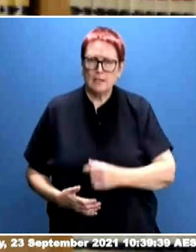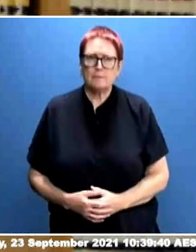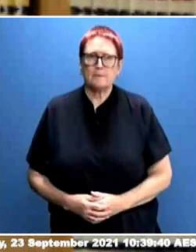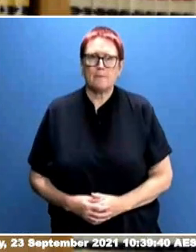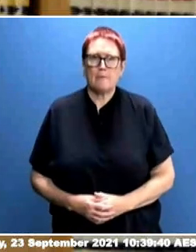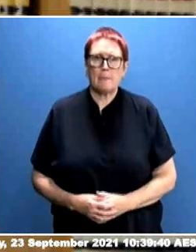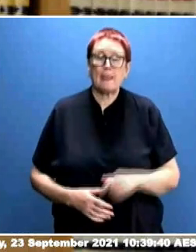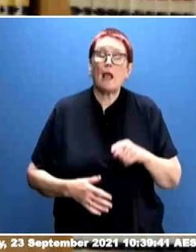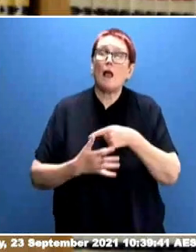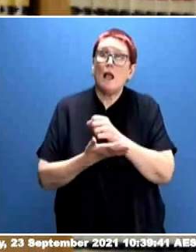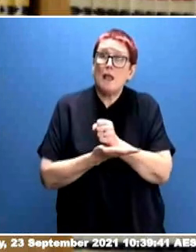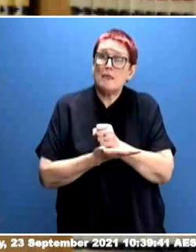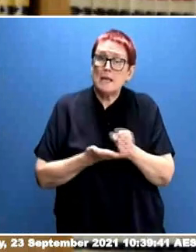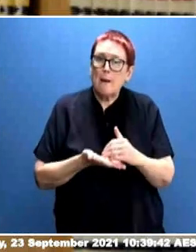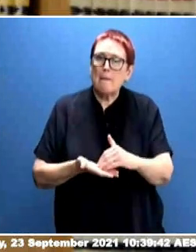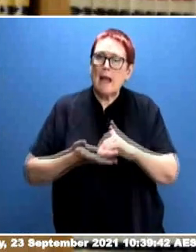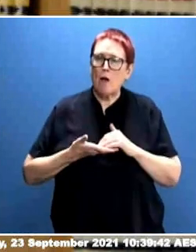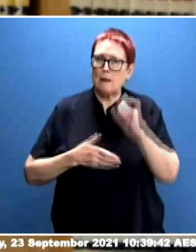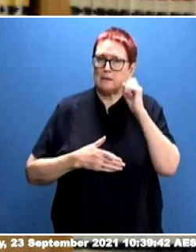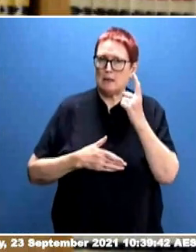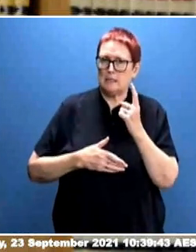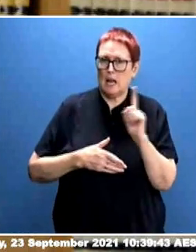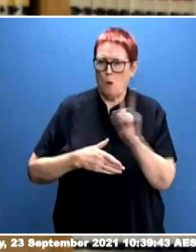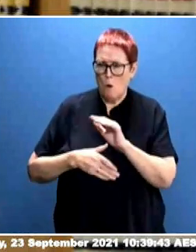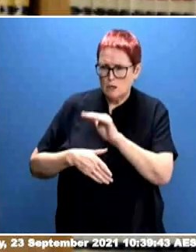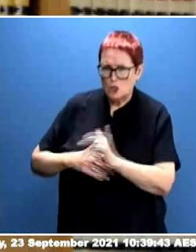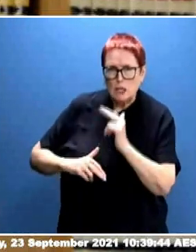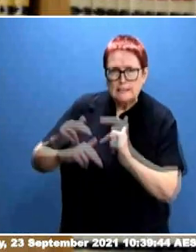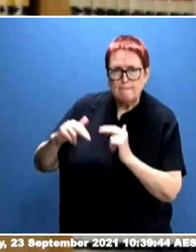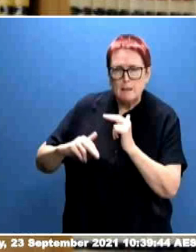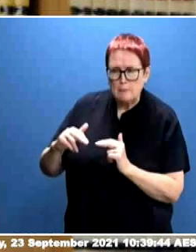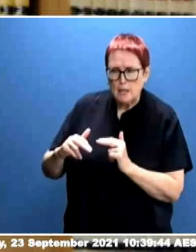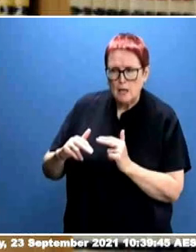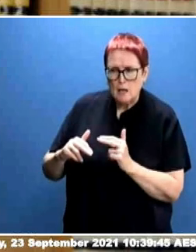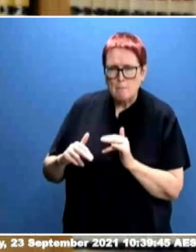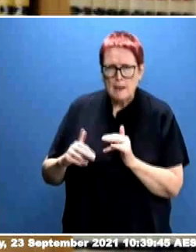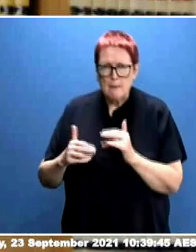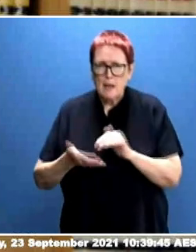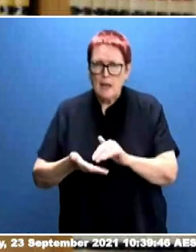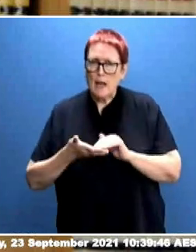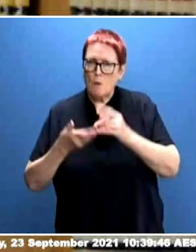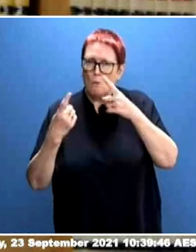as to where the child is at and what kinds of supports we might need to put in place in order to progress them to the next stage.